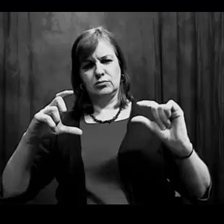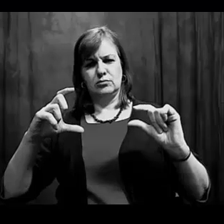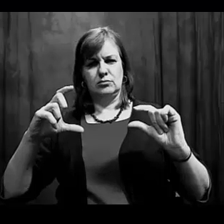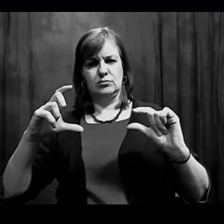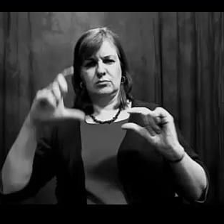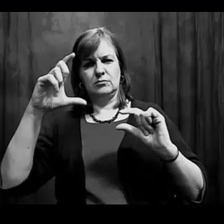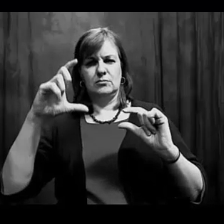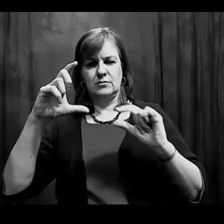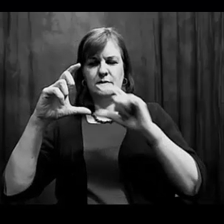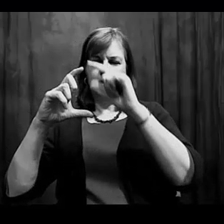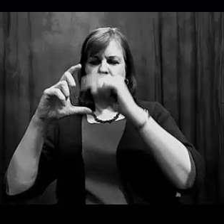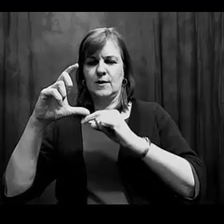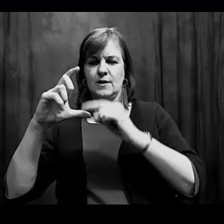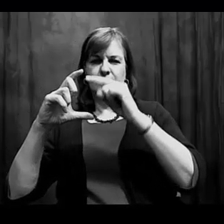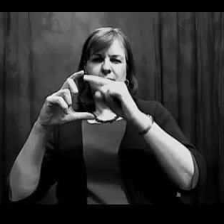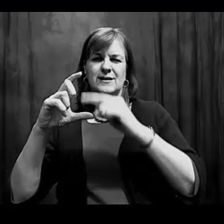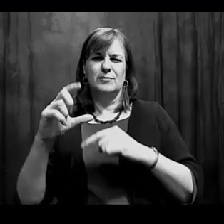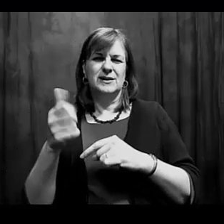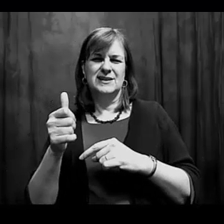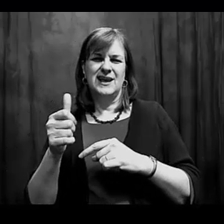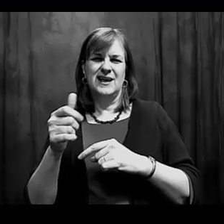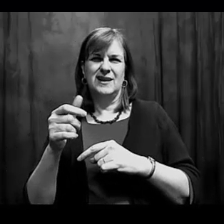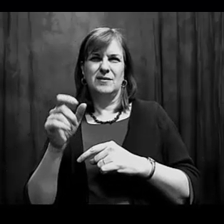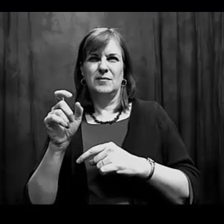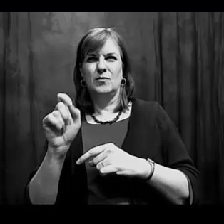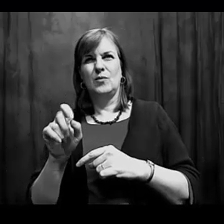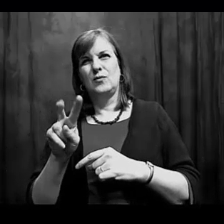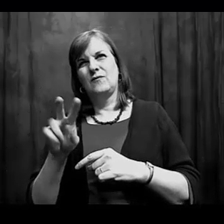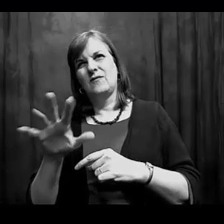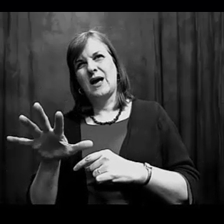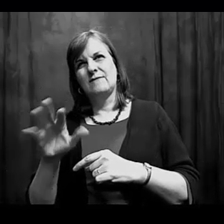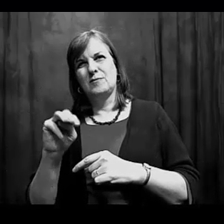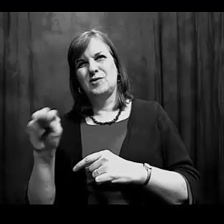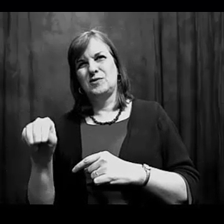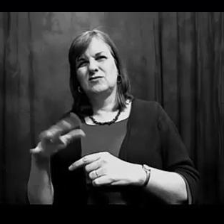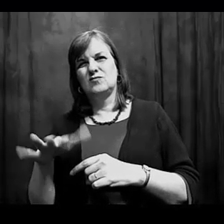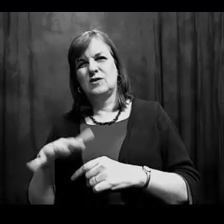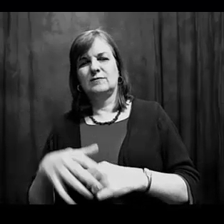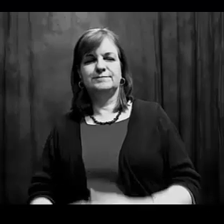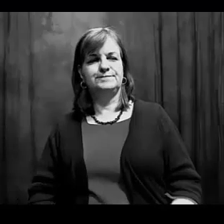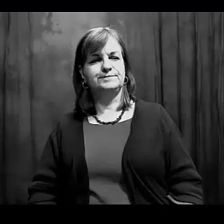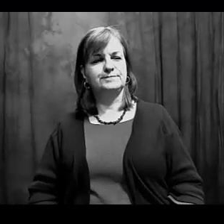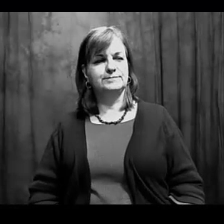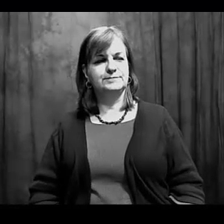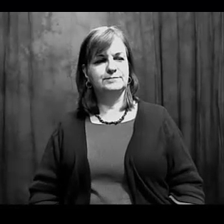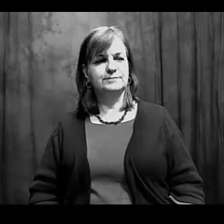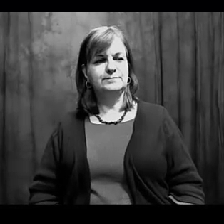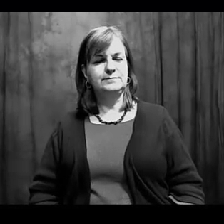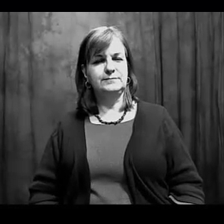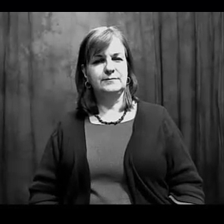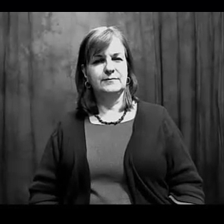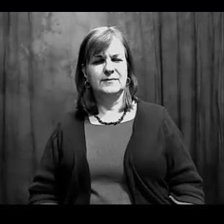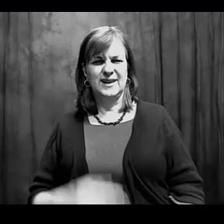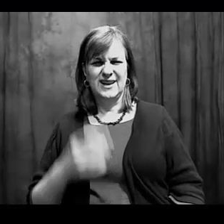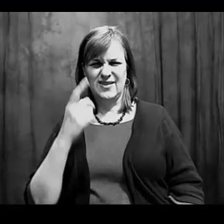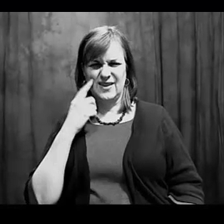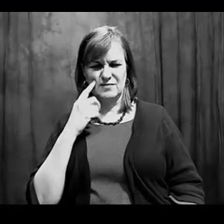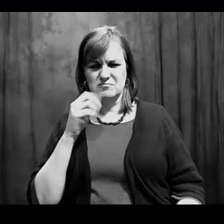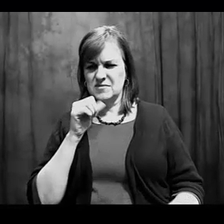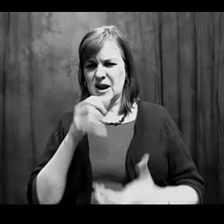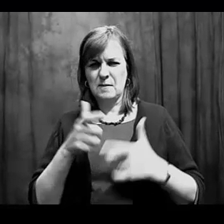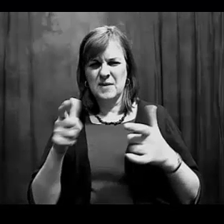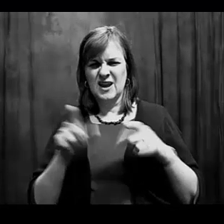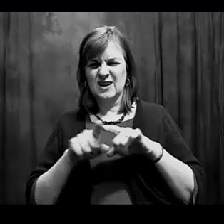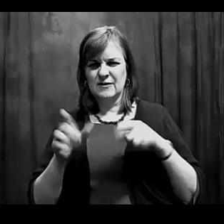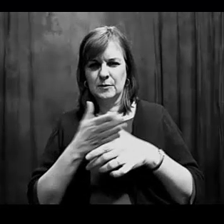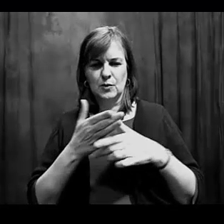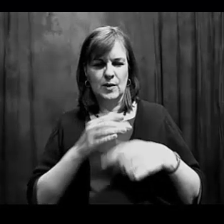we see a shift to a much larger beak depth so about 10 1/4 mm